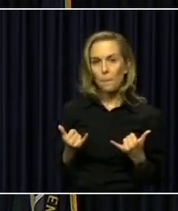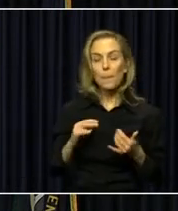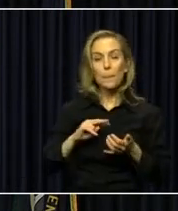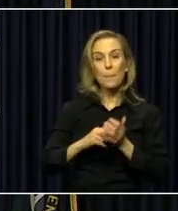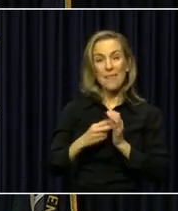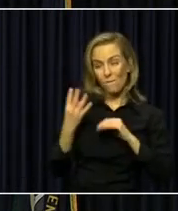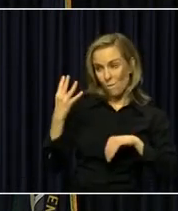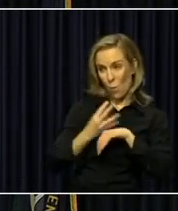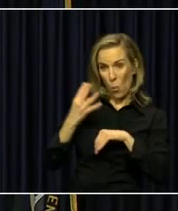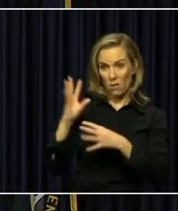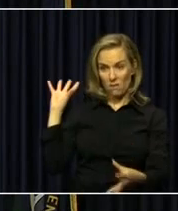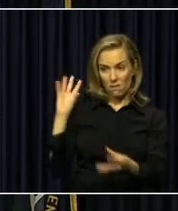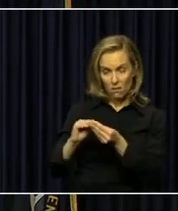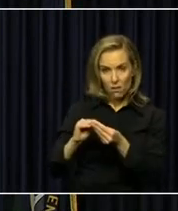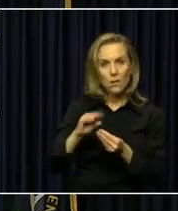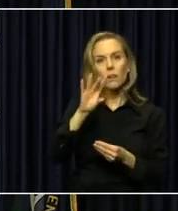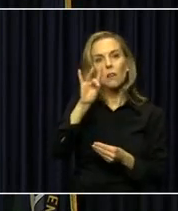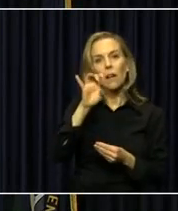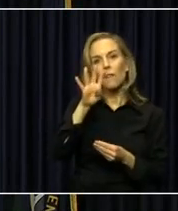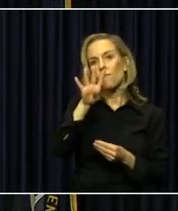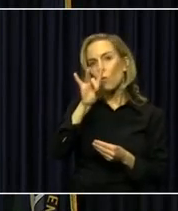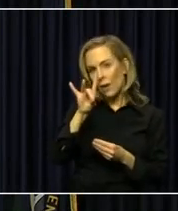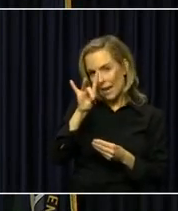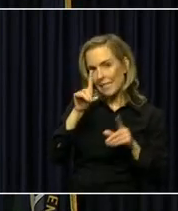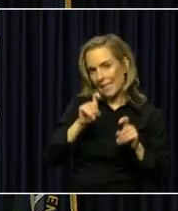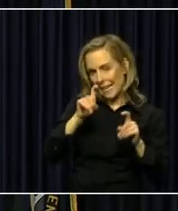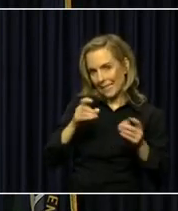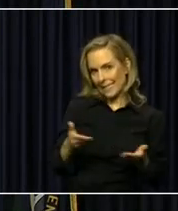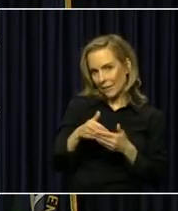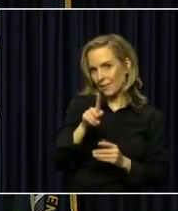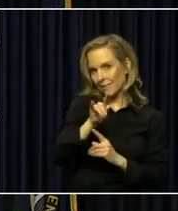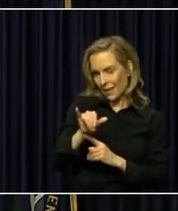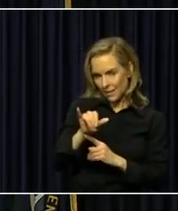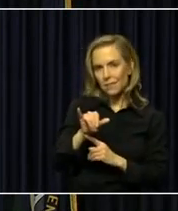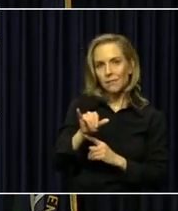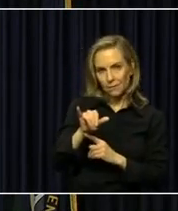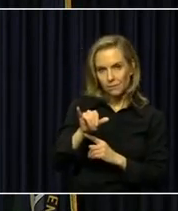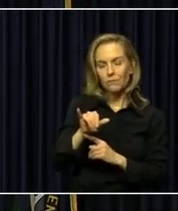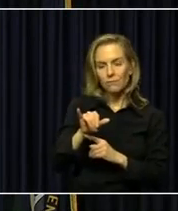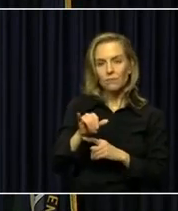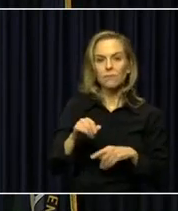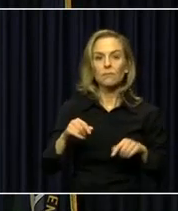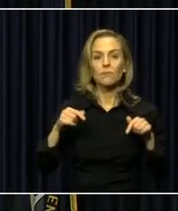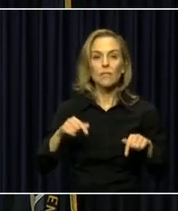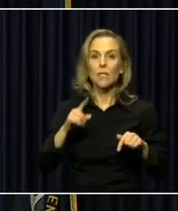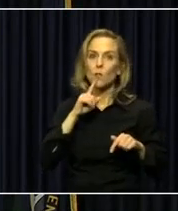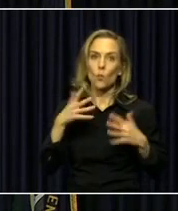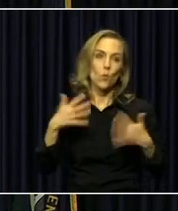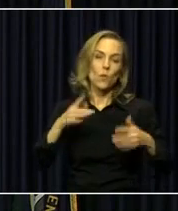I'D LIKE TO GET 1,000 TESTS DONE